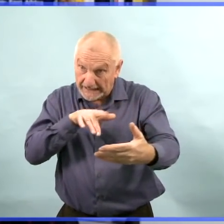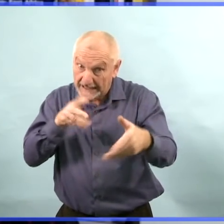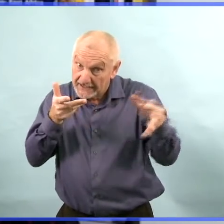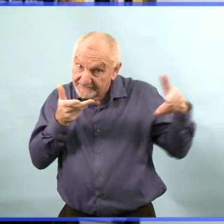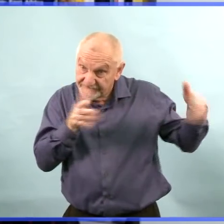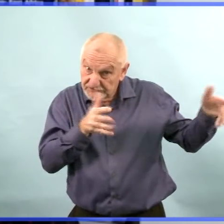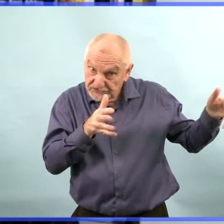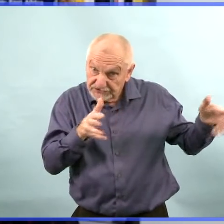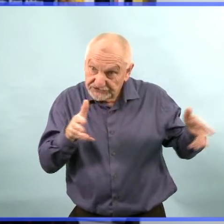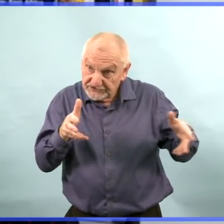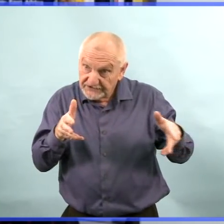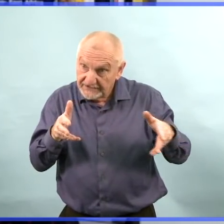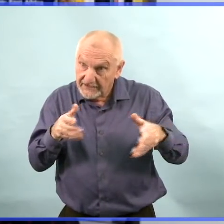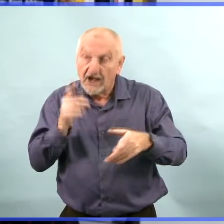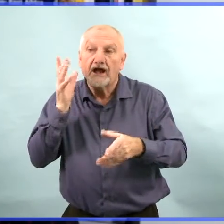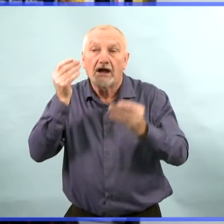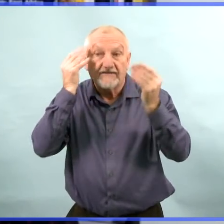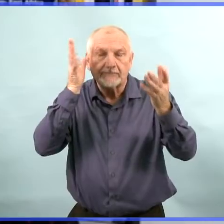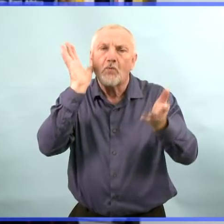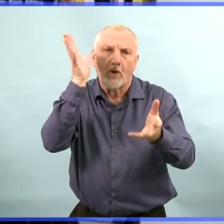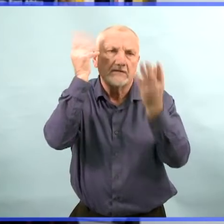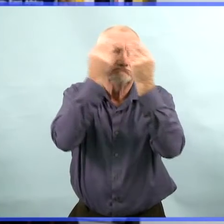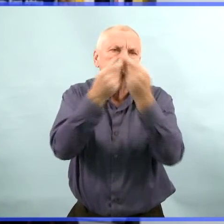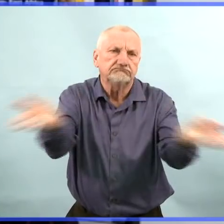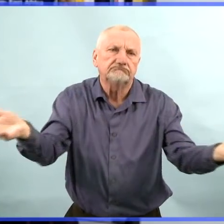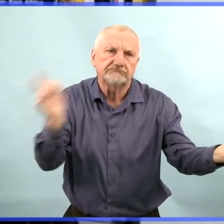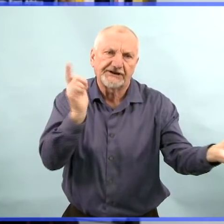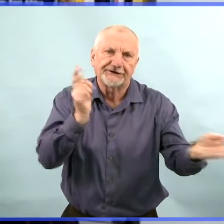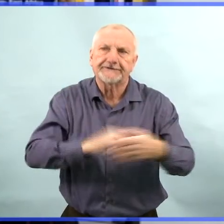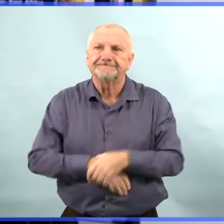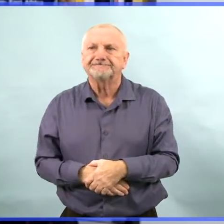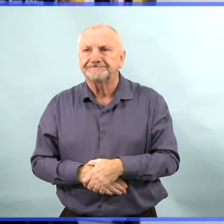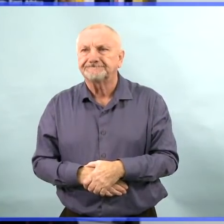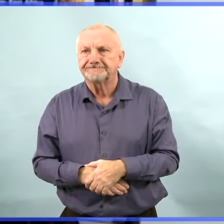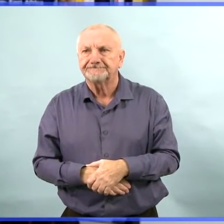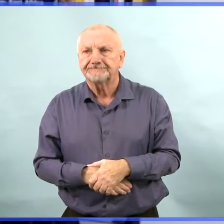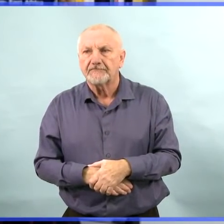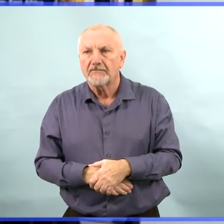and that includes information about omicron which might push this topic forward so please